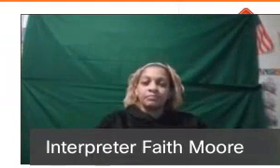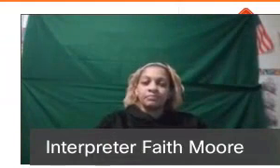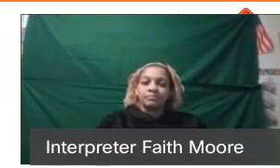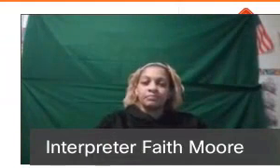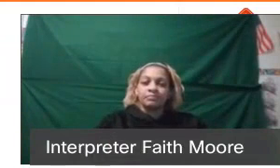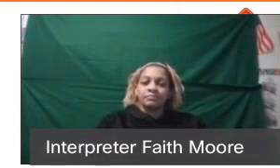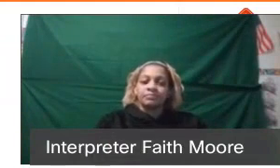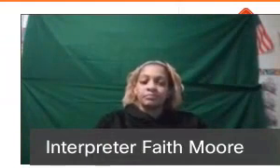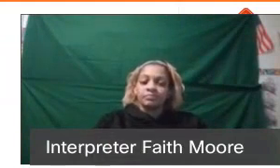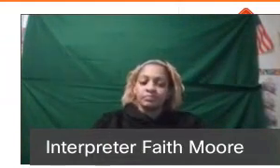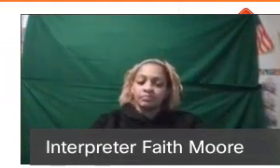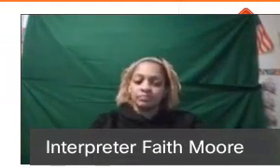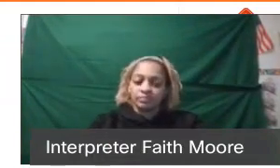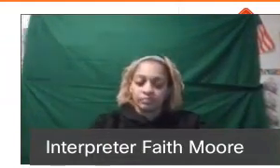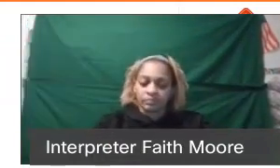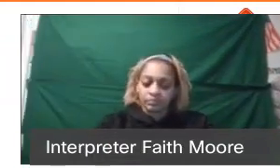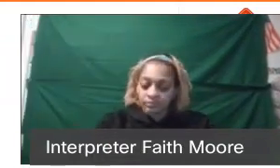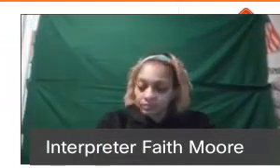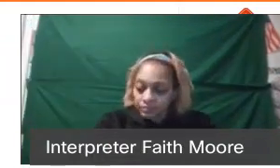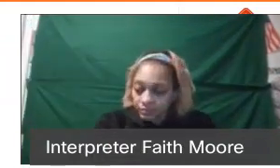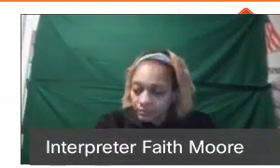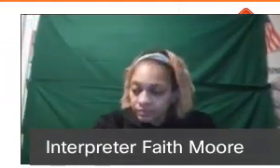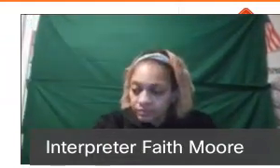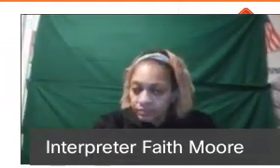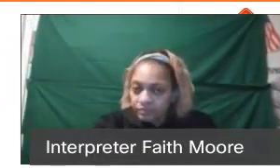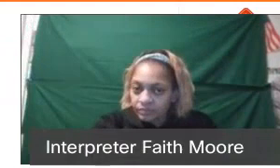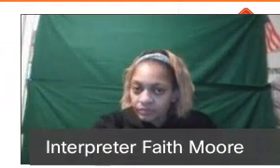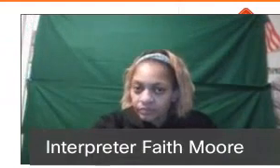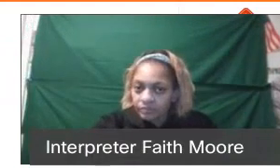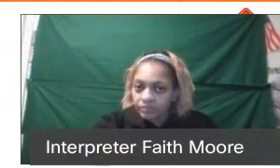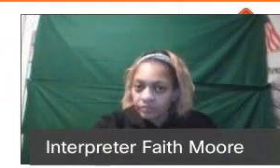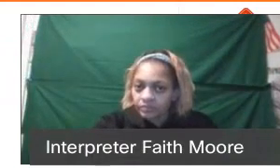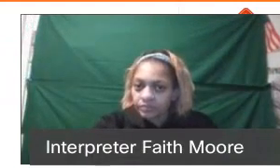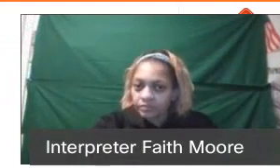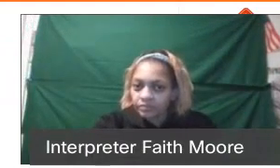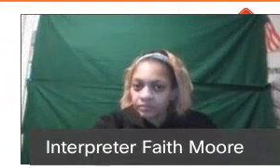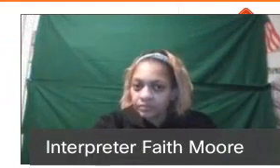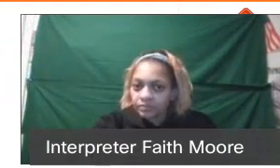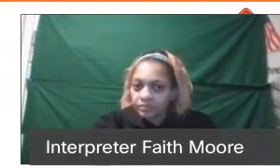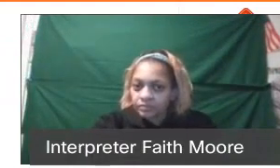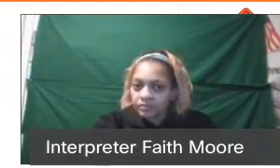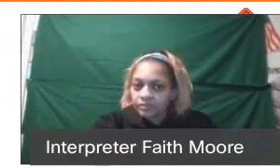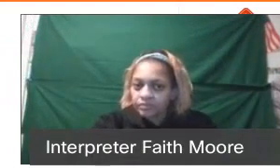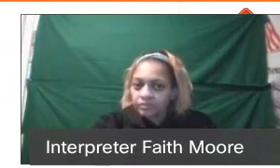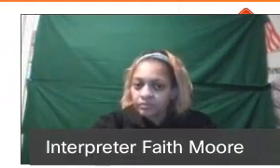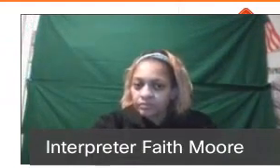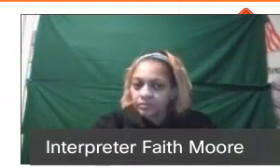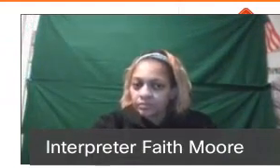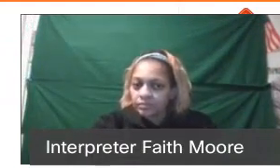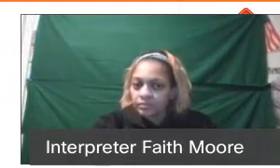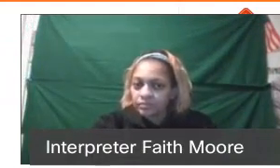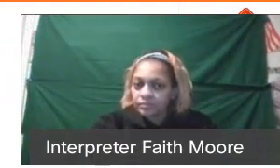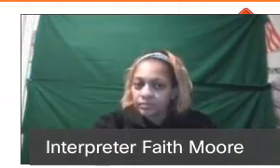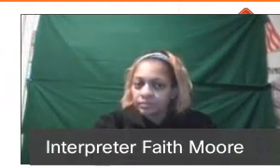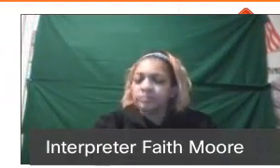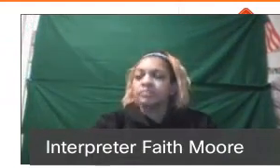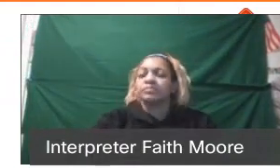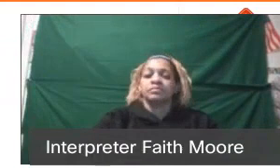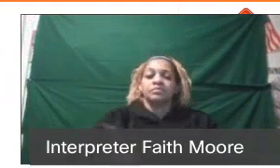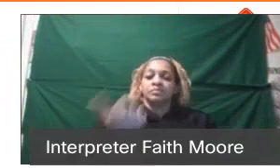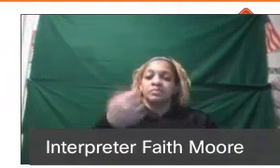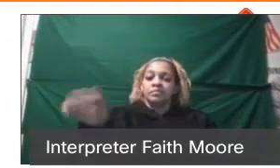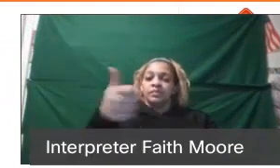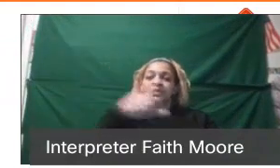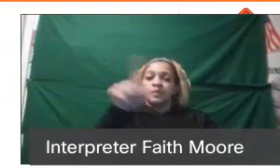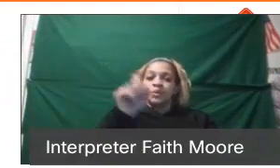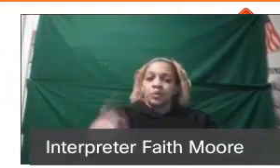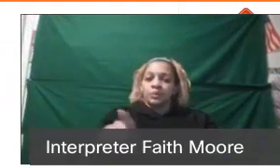Yeah, thanks. So what's the next question who's raising is hand Molly to the next person won't speak.